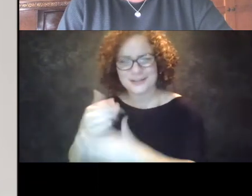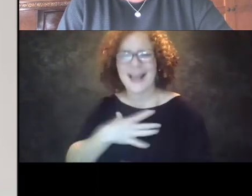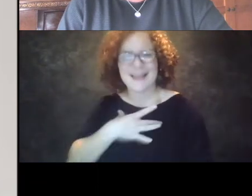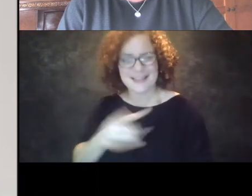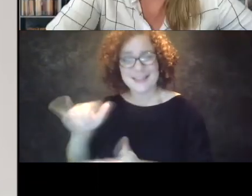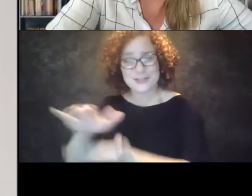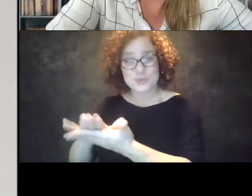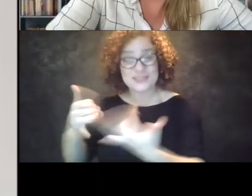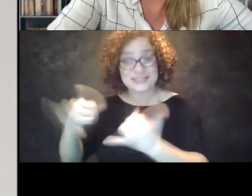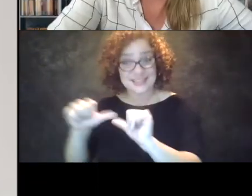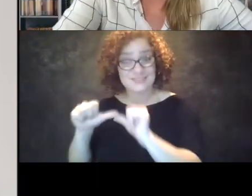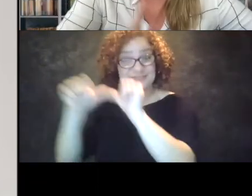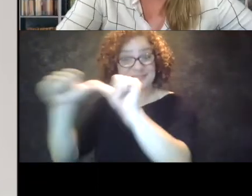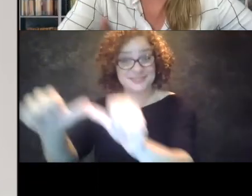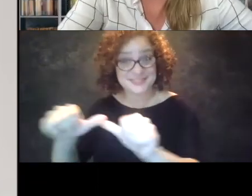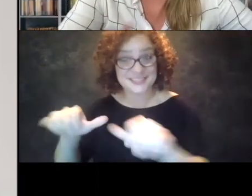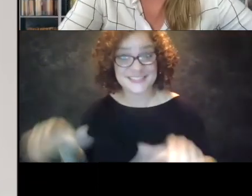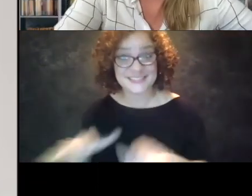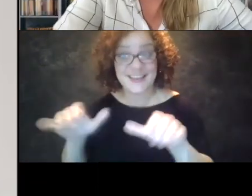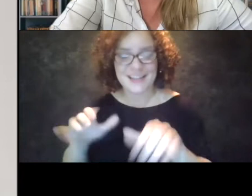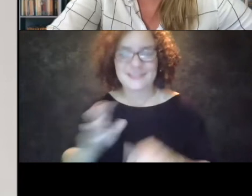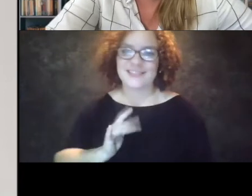Kayla Coburn: Yeah, but definitely don't go into a school thinking you know, everything